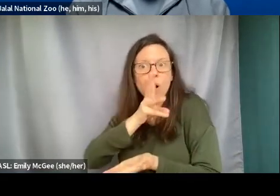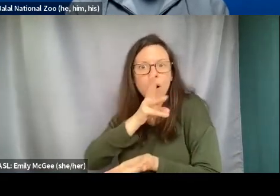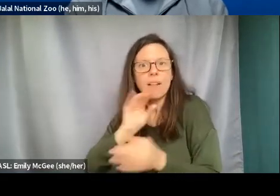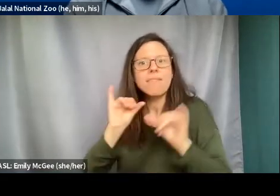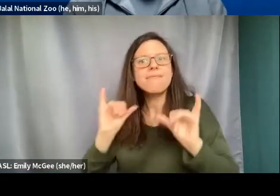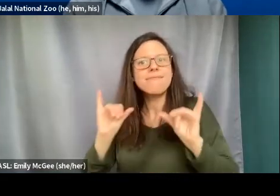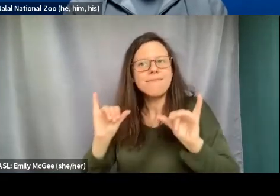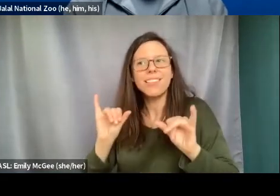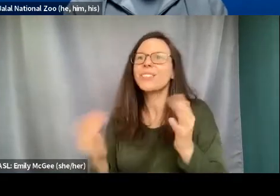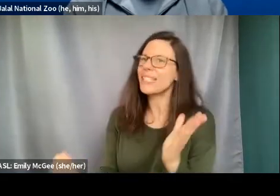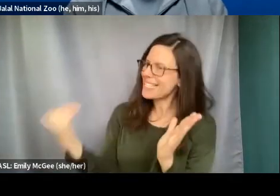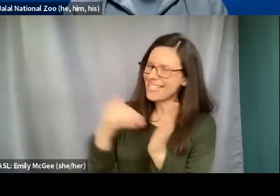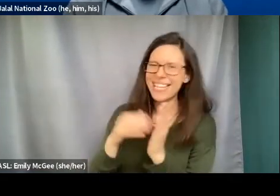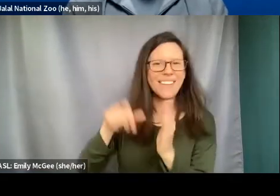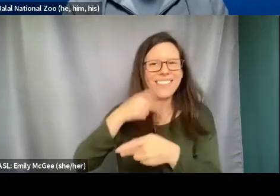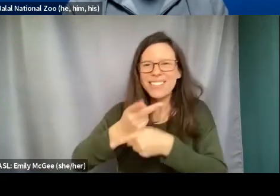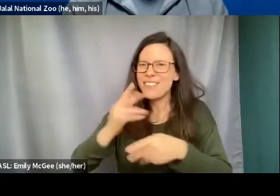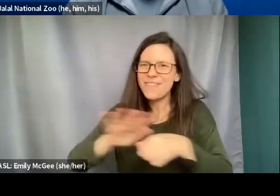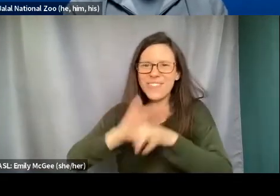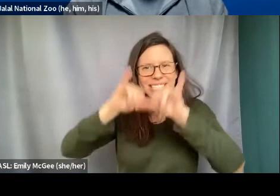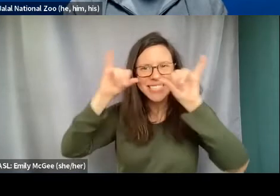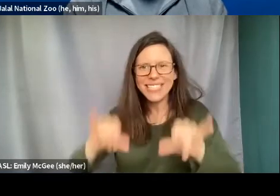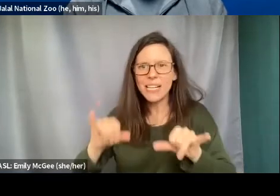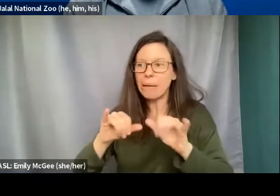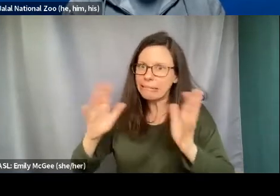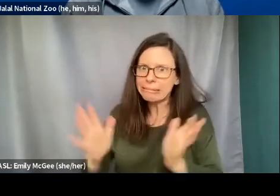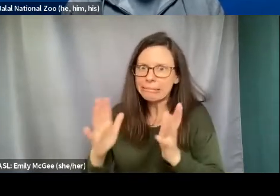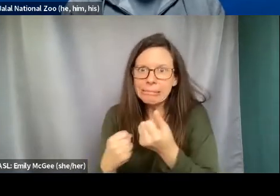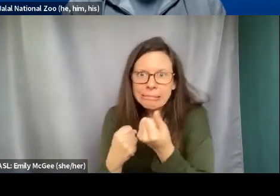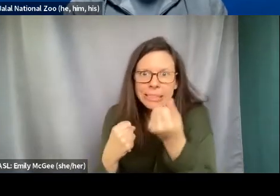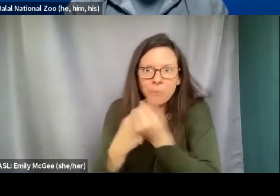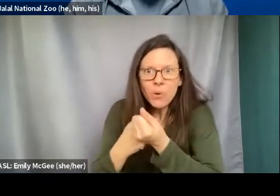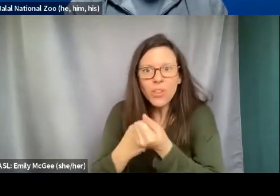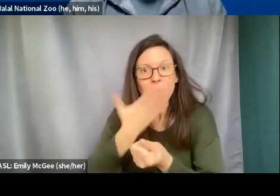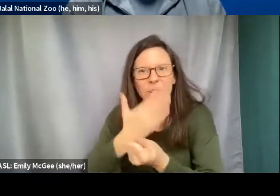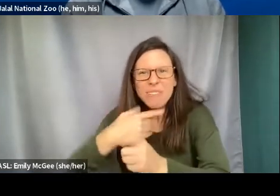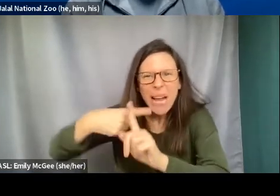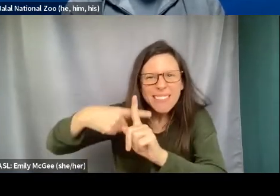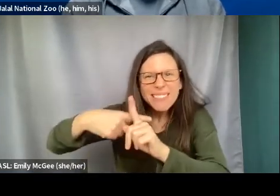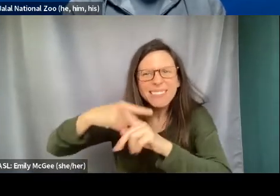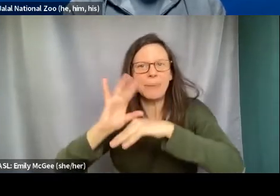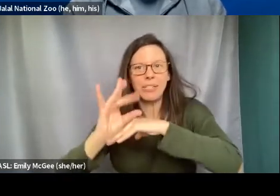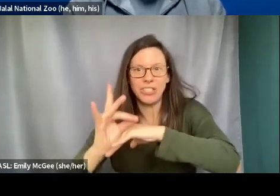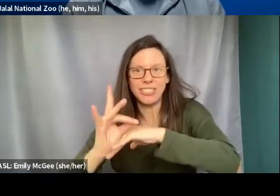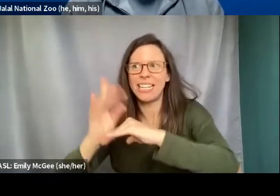of the whole system by promoting that aerobic bacteria that you talked about. Um, but again the